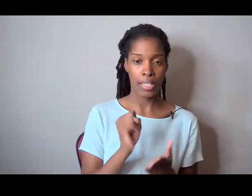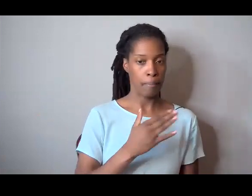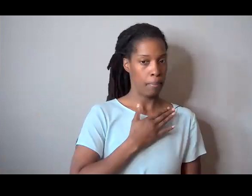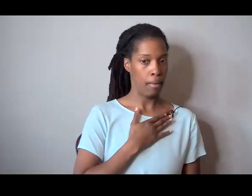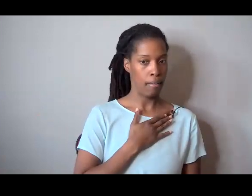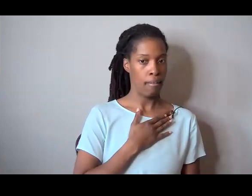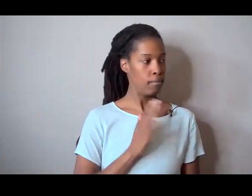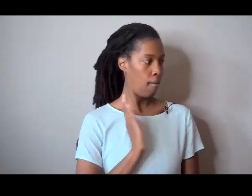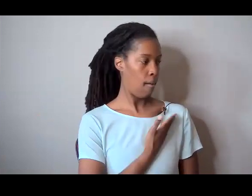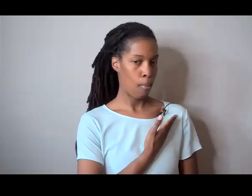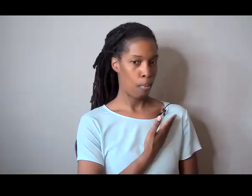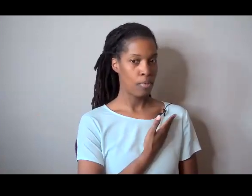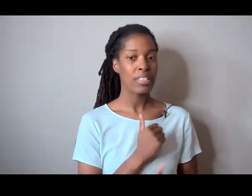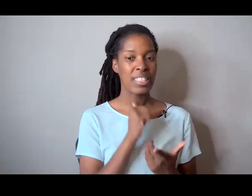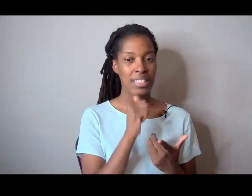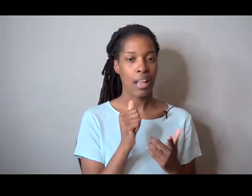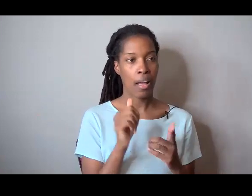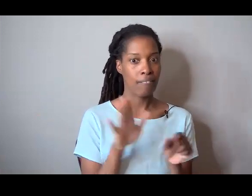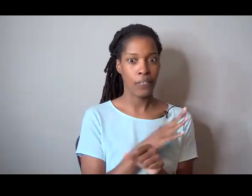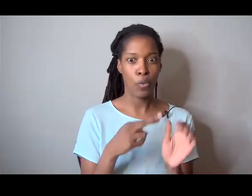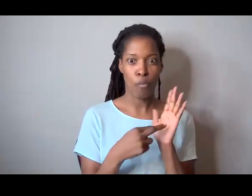us and don't necessarily reflect the views of the SBA.